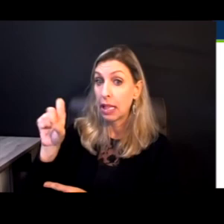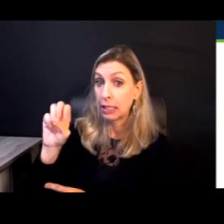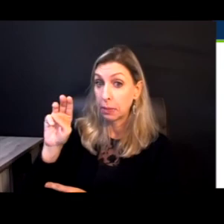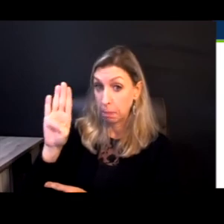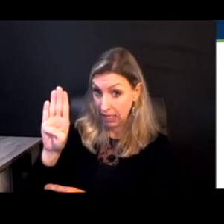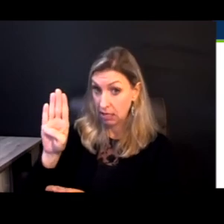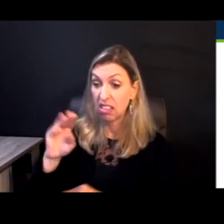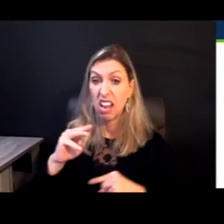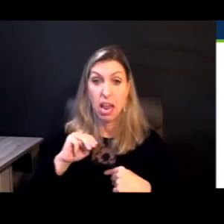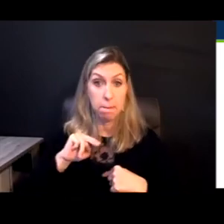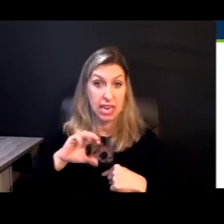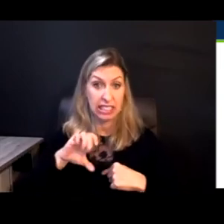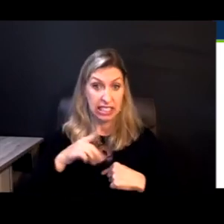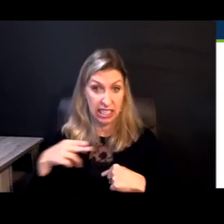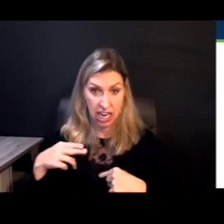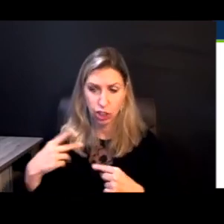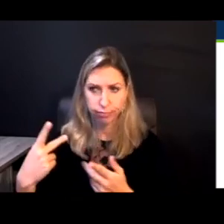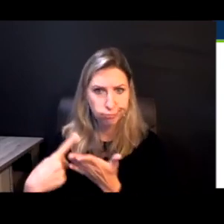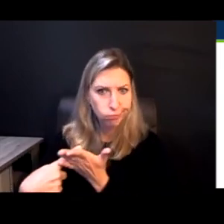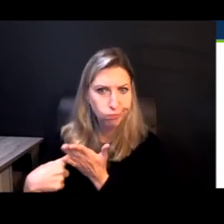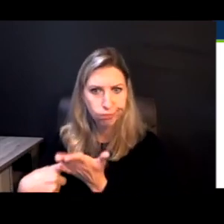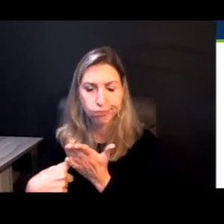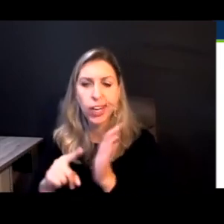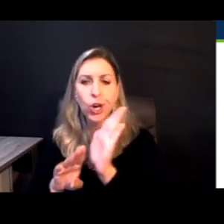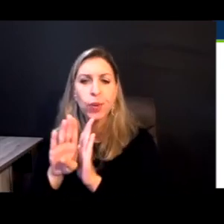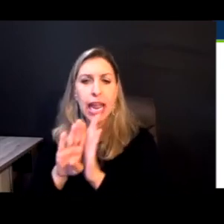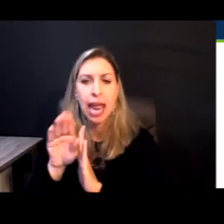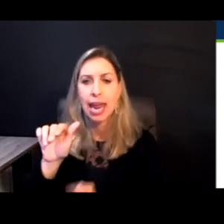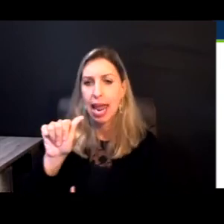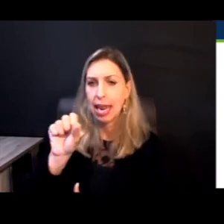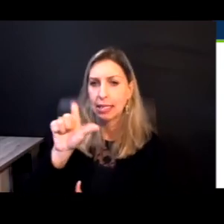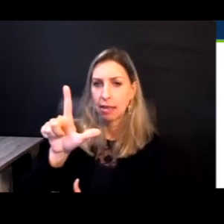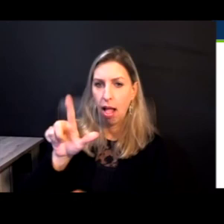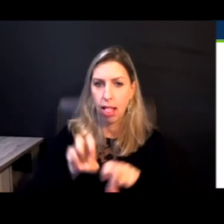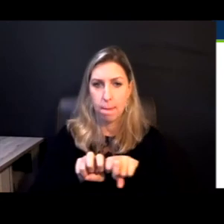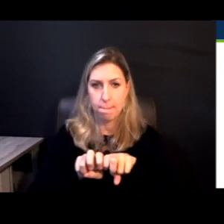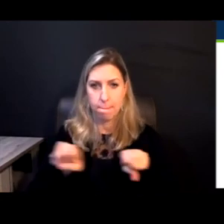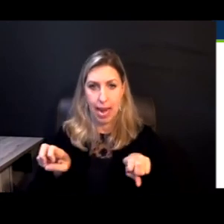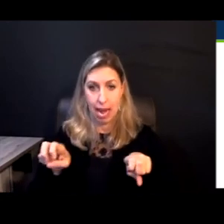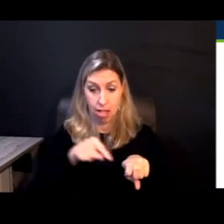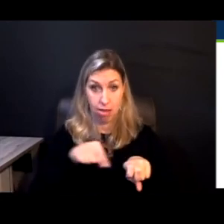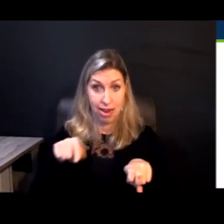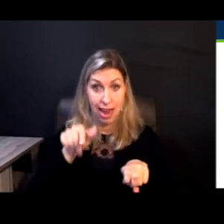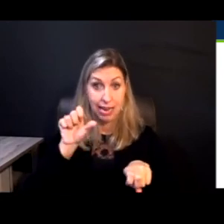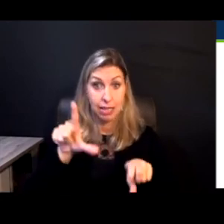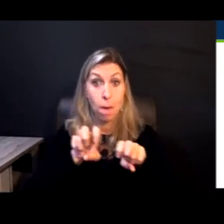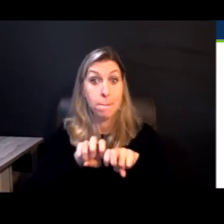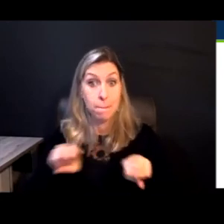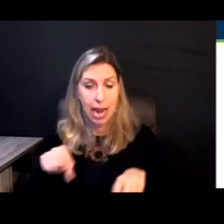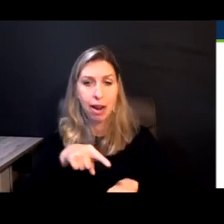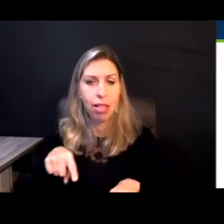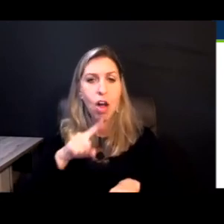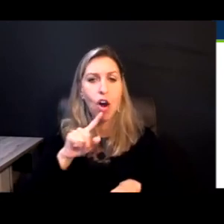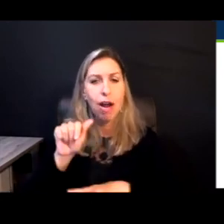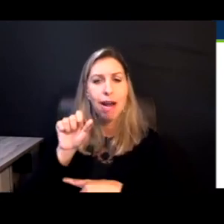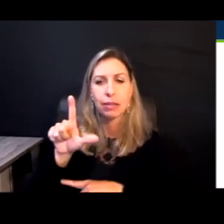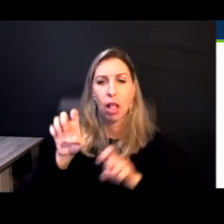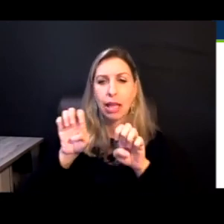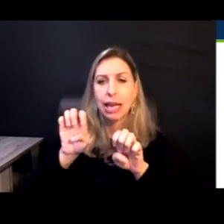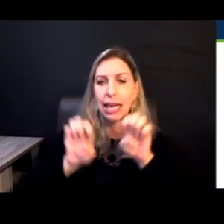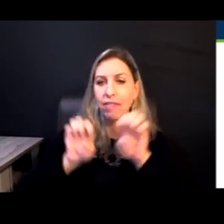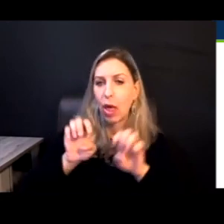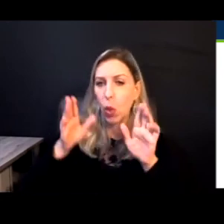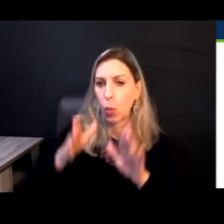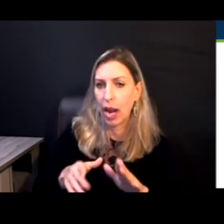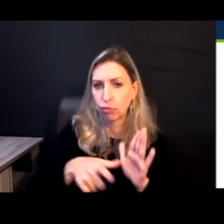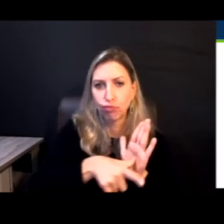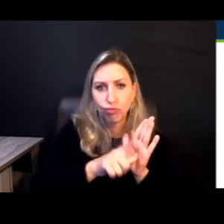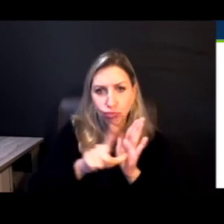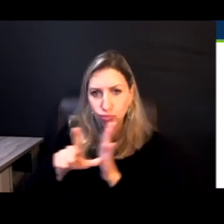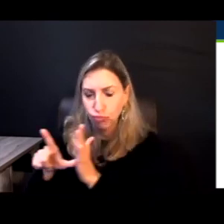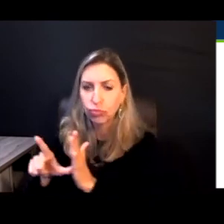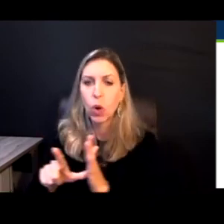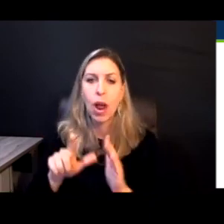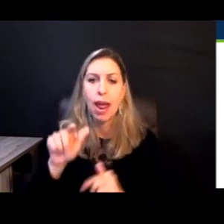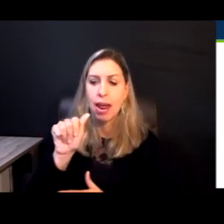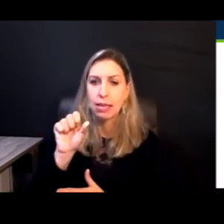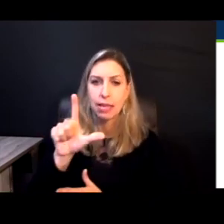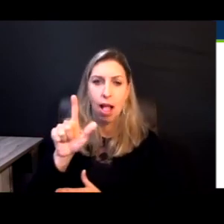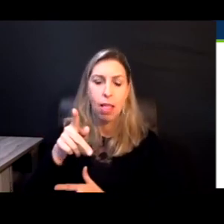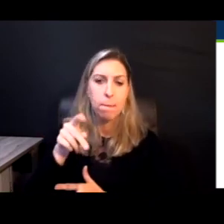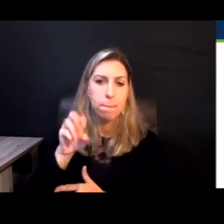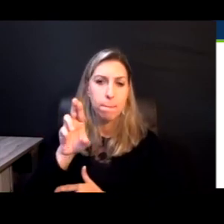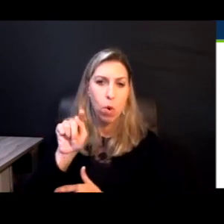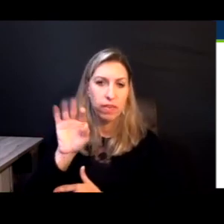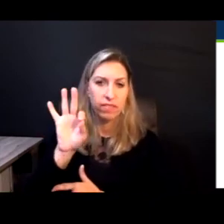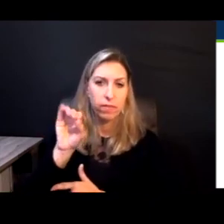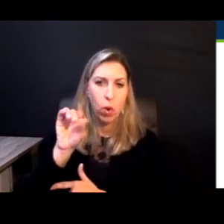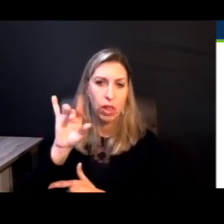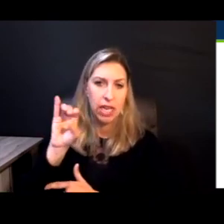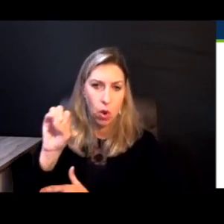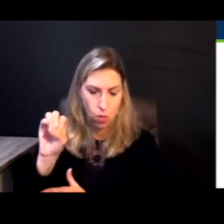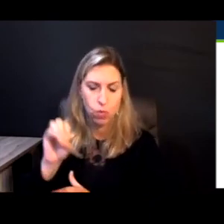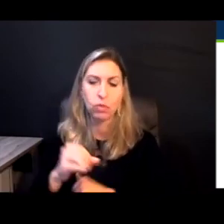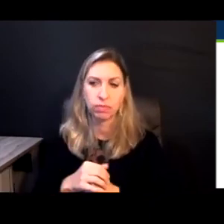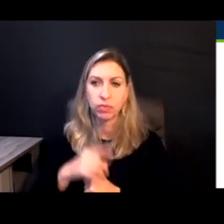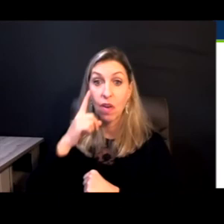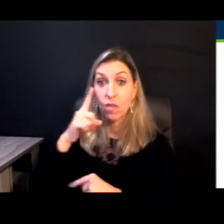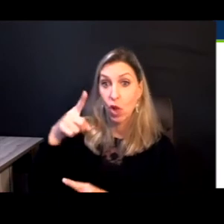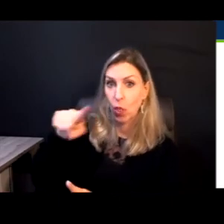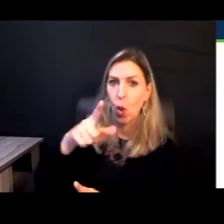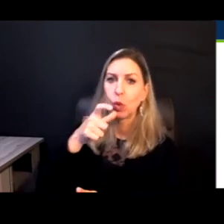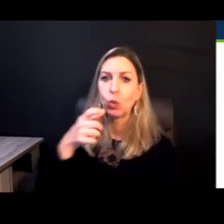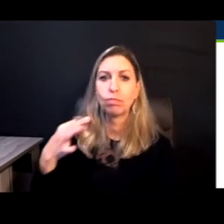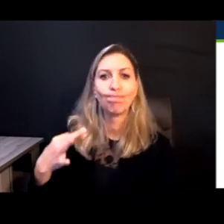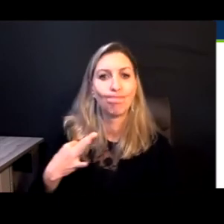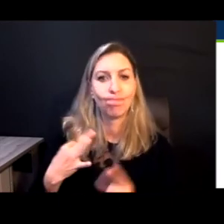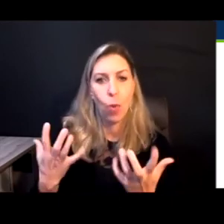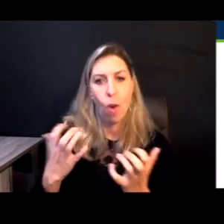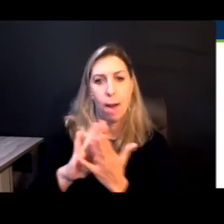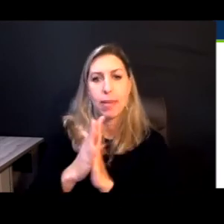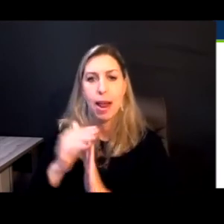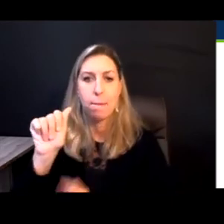Board (PELSB) to implement a panel to review the ASL content portfolio for candidates applying